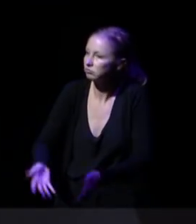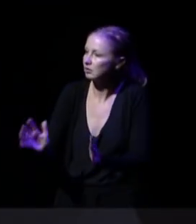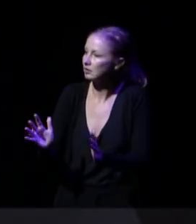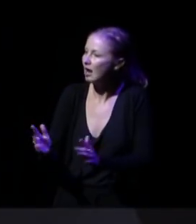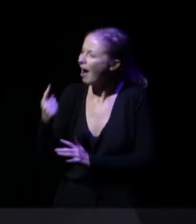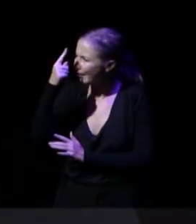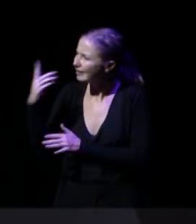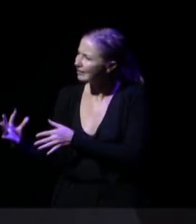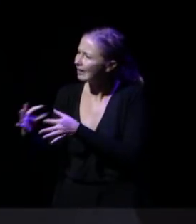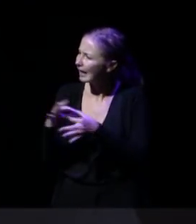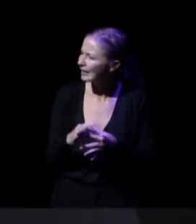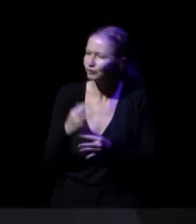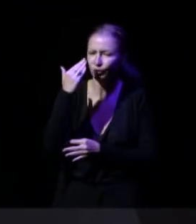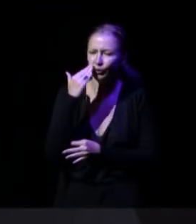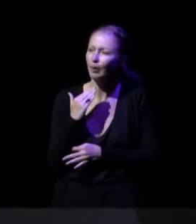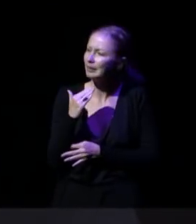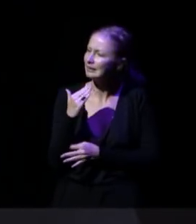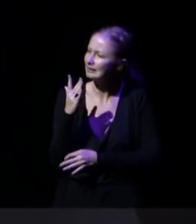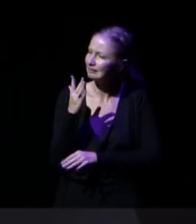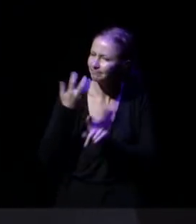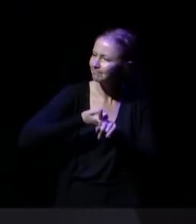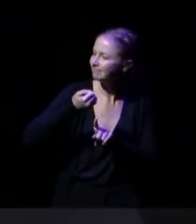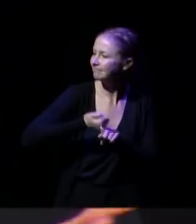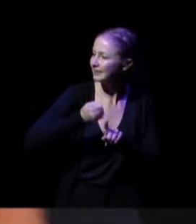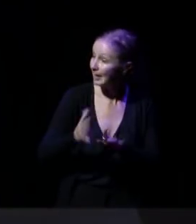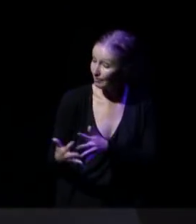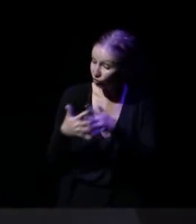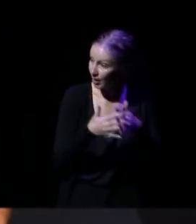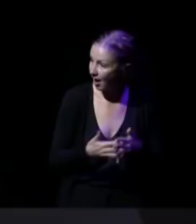in America for a long time, you know. I have young women who say, you know, "Well, I want to wear this.